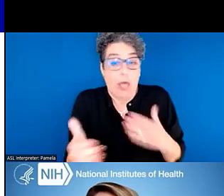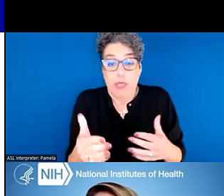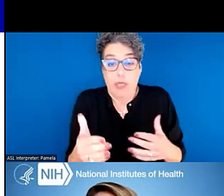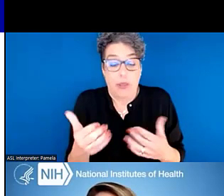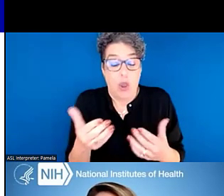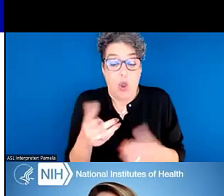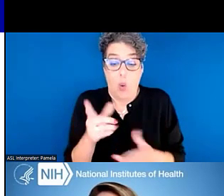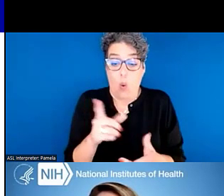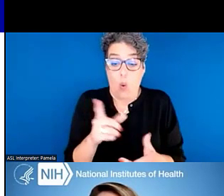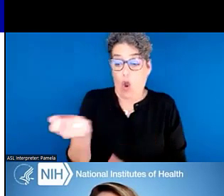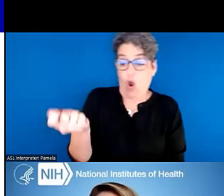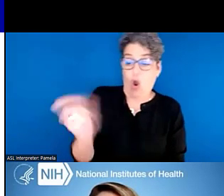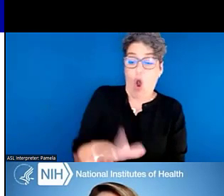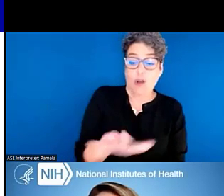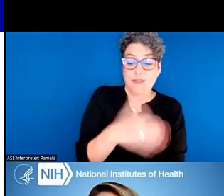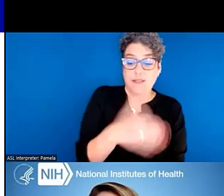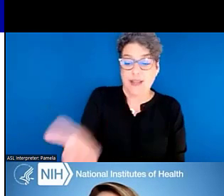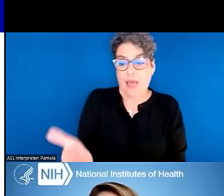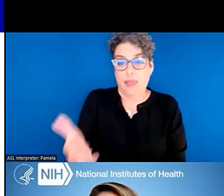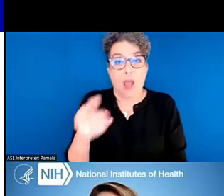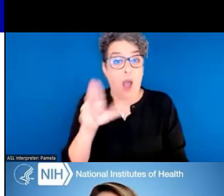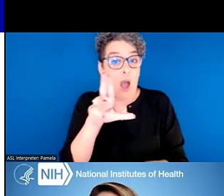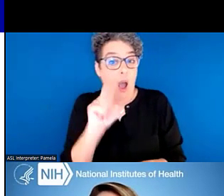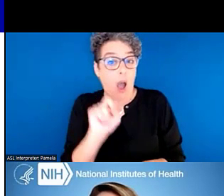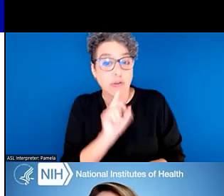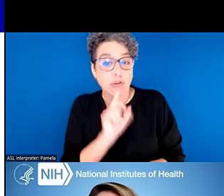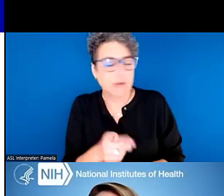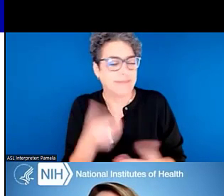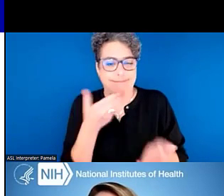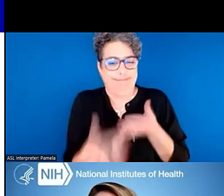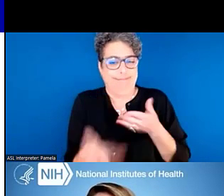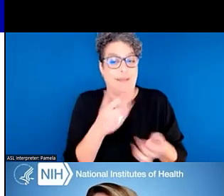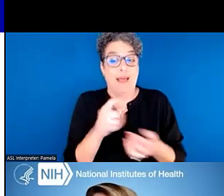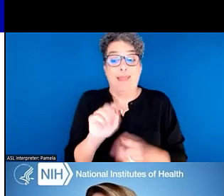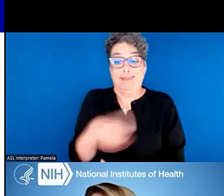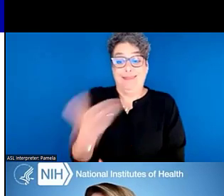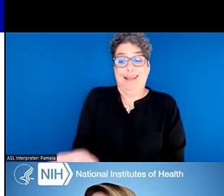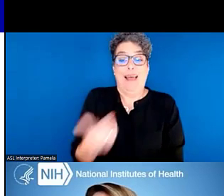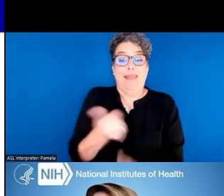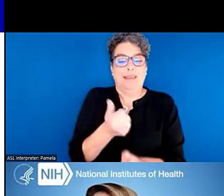a death should be reported right away to the IRB.